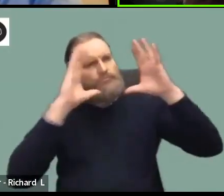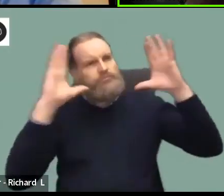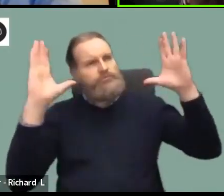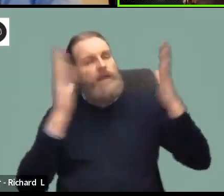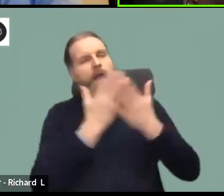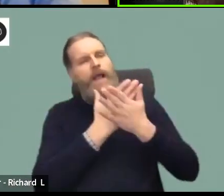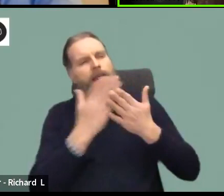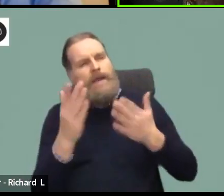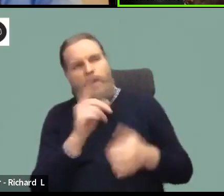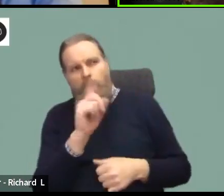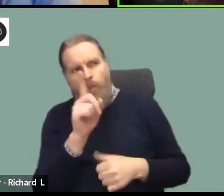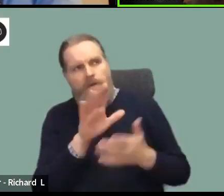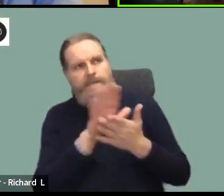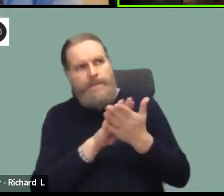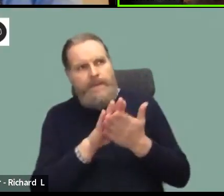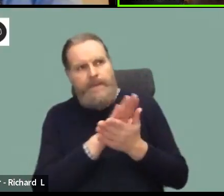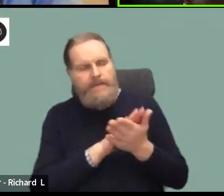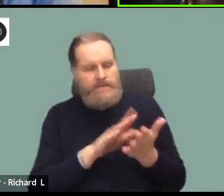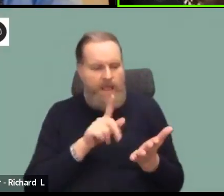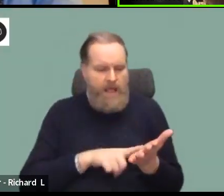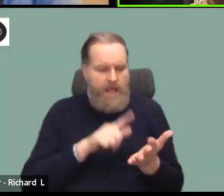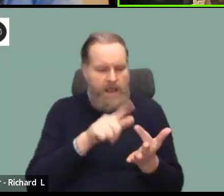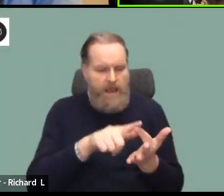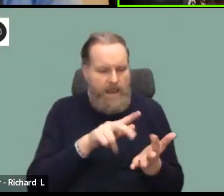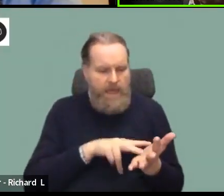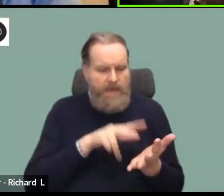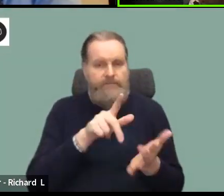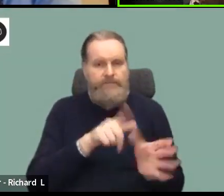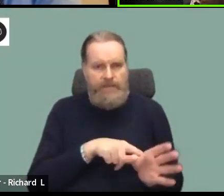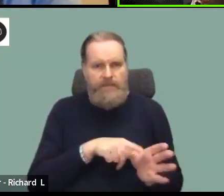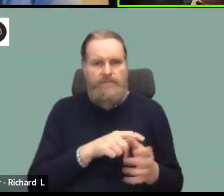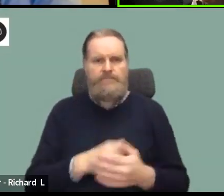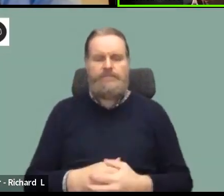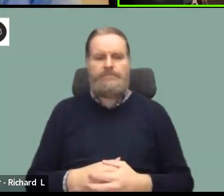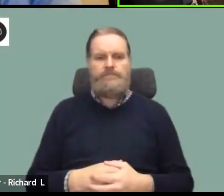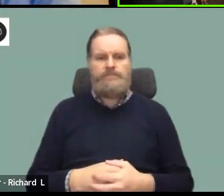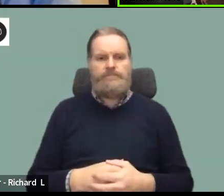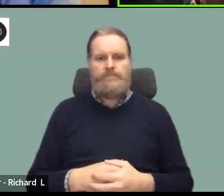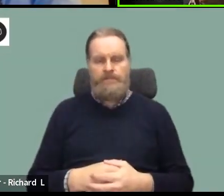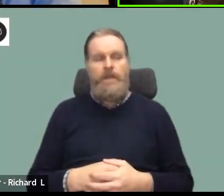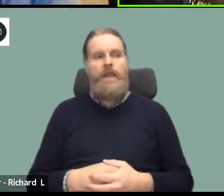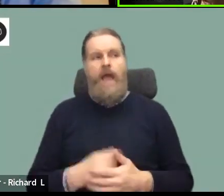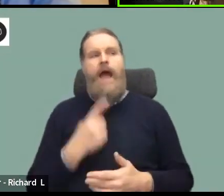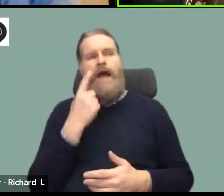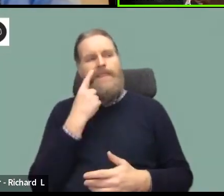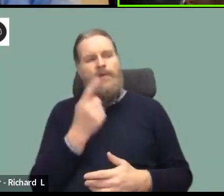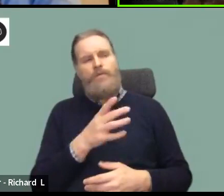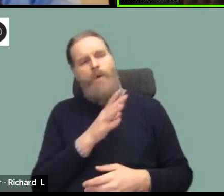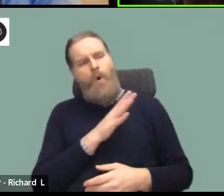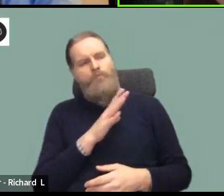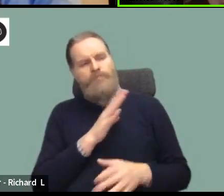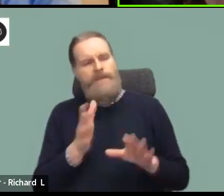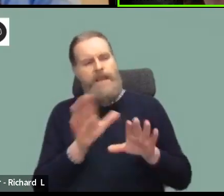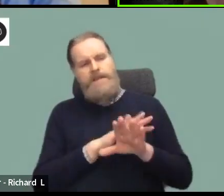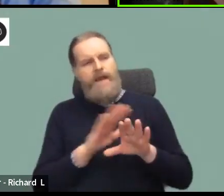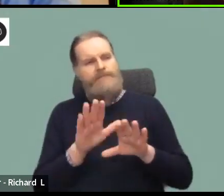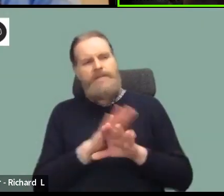talking through in some detail exactly what the levee means. , and there are a few questions which I think you've probably covered mark but might be helpful covered mark but might be helpful